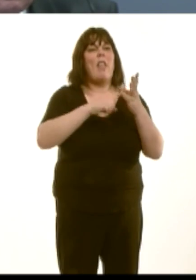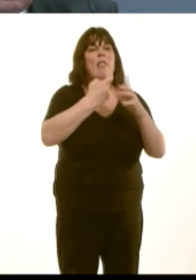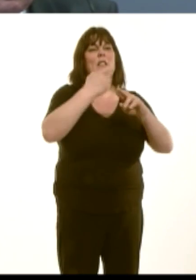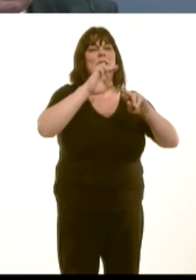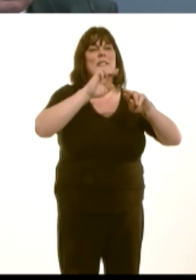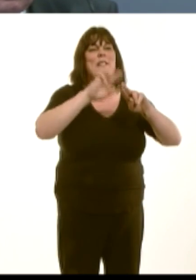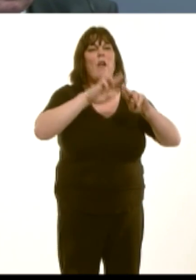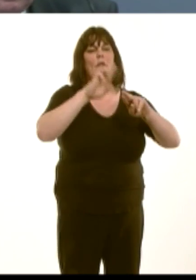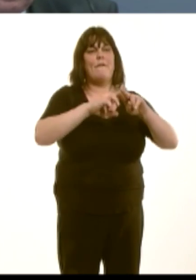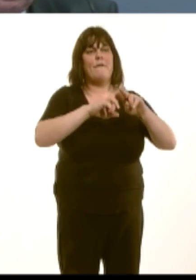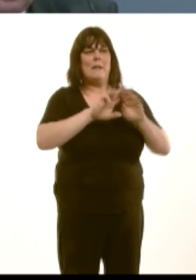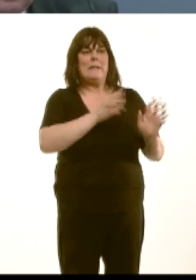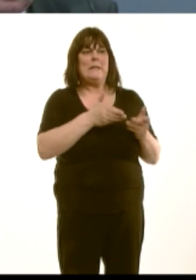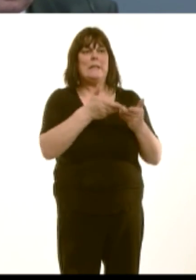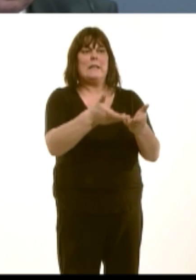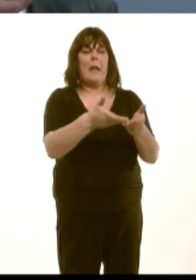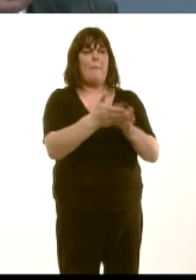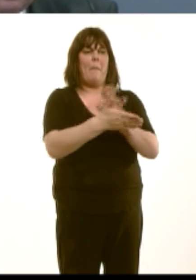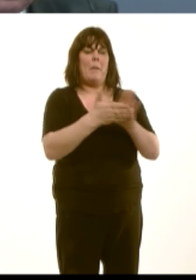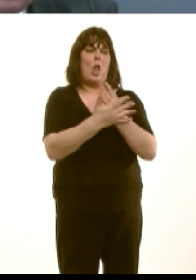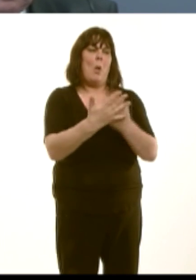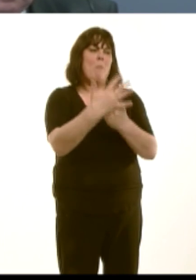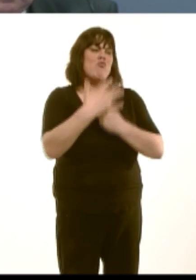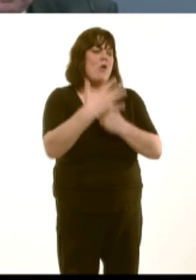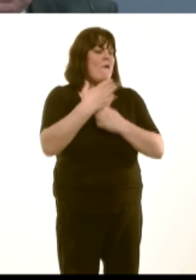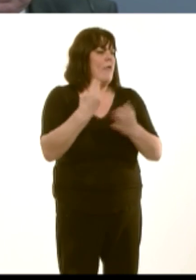last year, is putting inordinate pressure on the funding of the services.